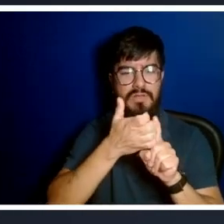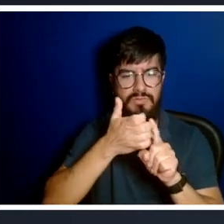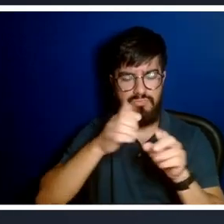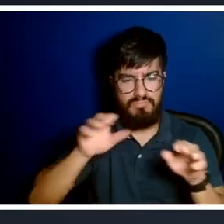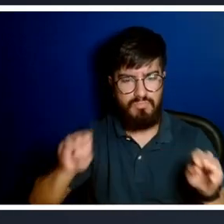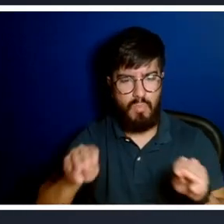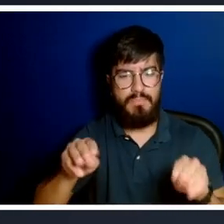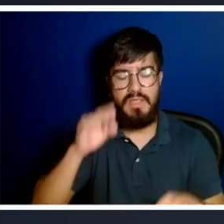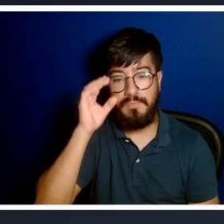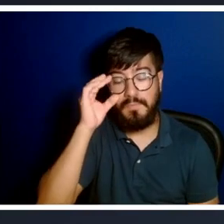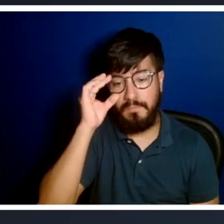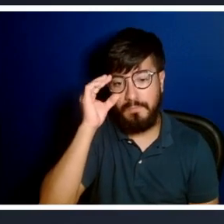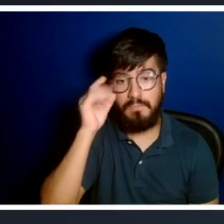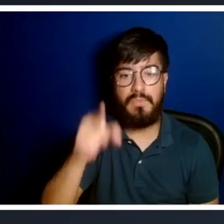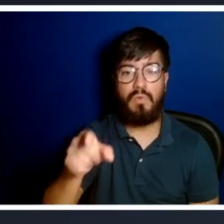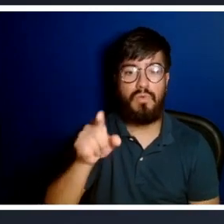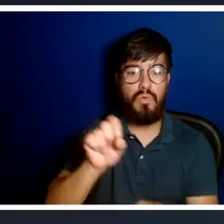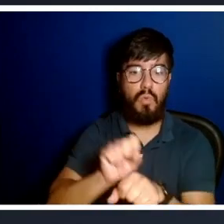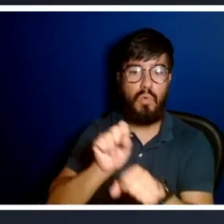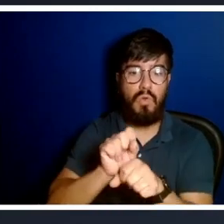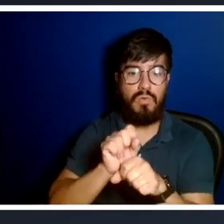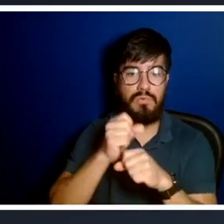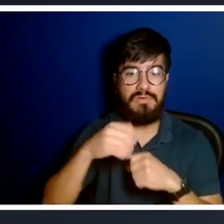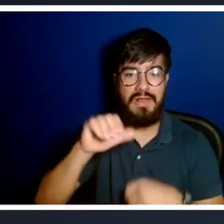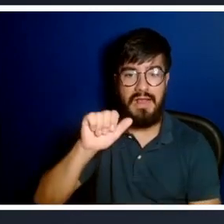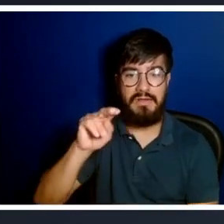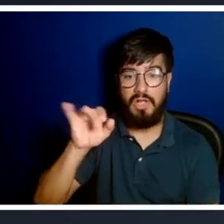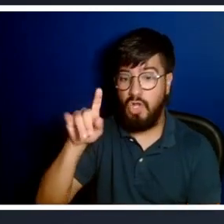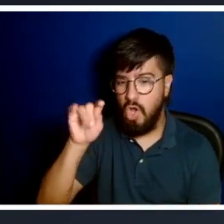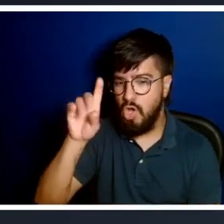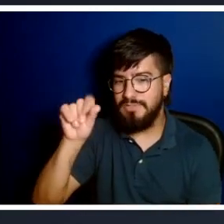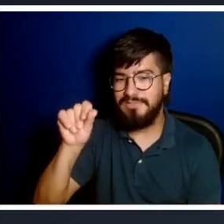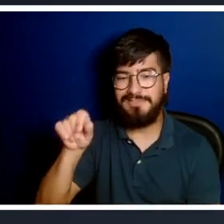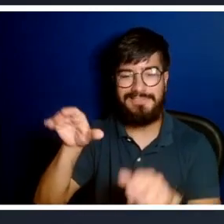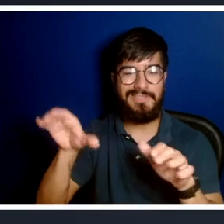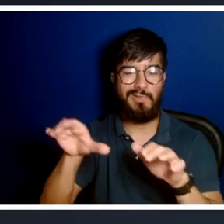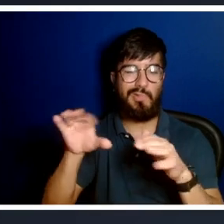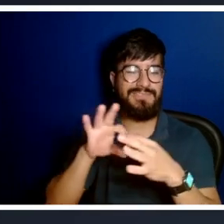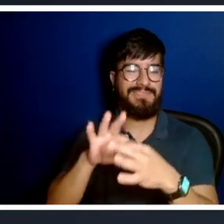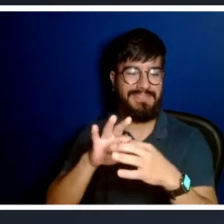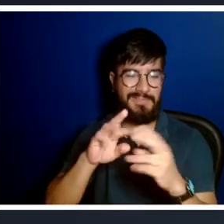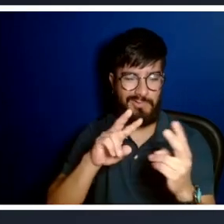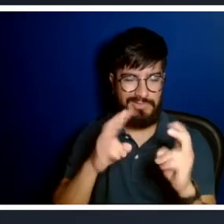Museum is doing around these issues is really spectacular. The Portrait Gallery has worked with